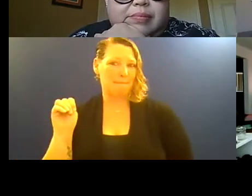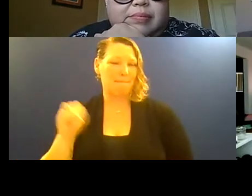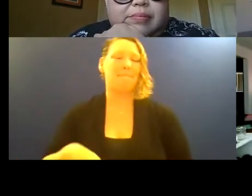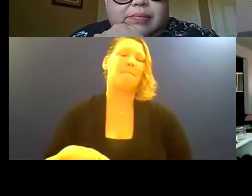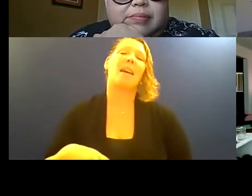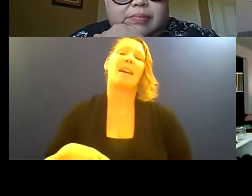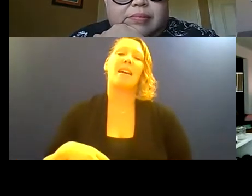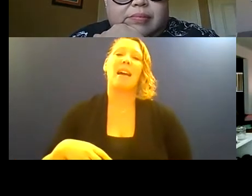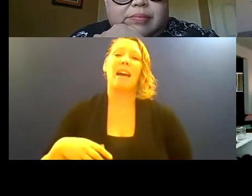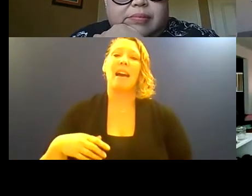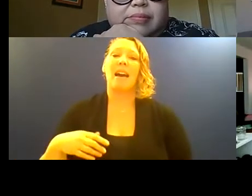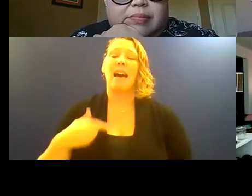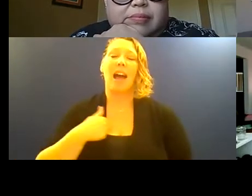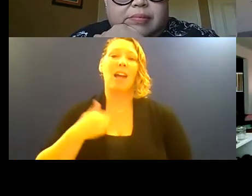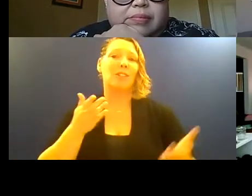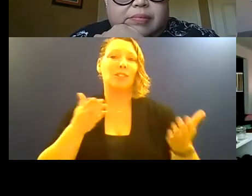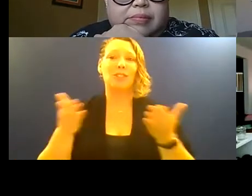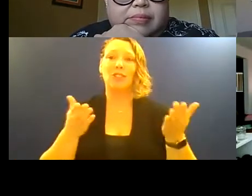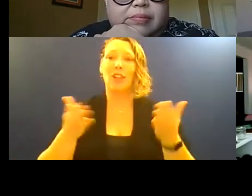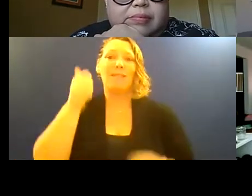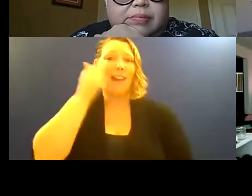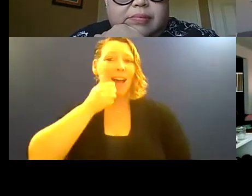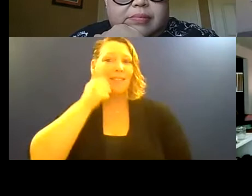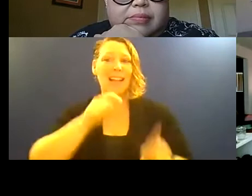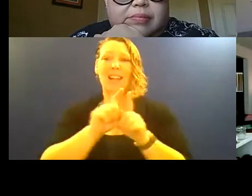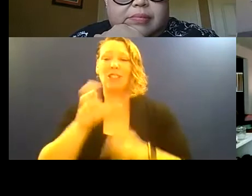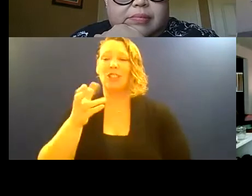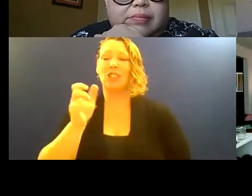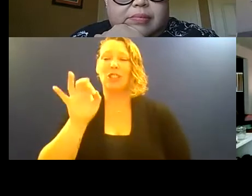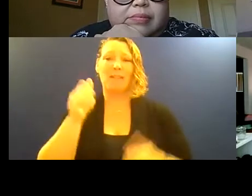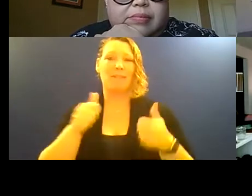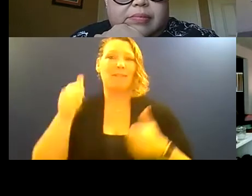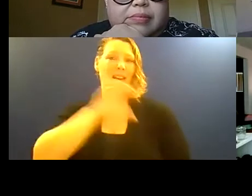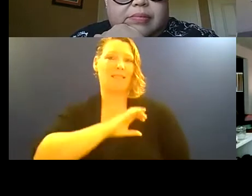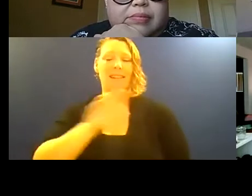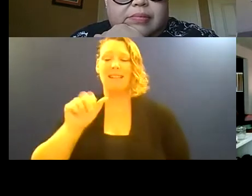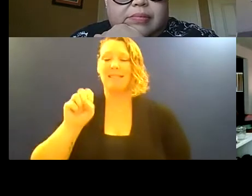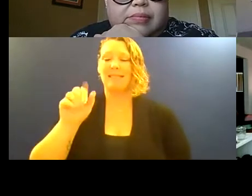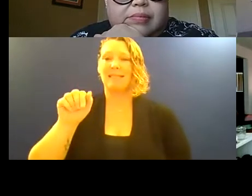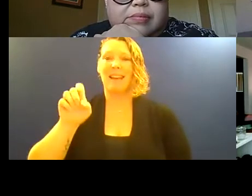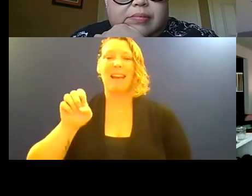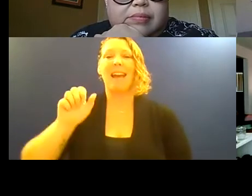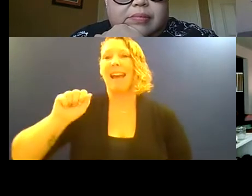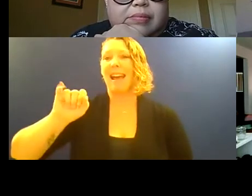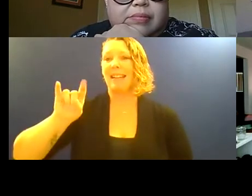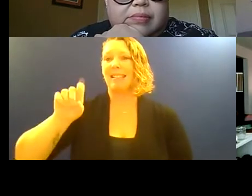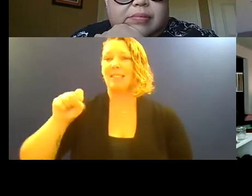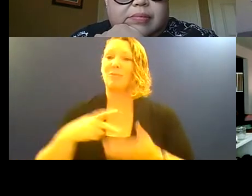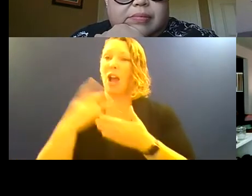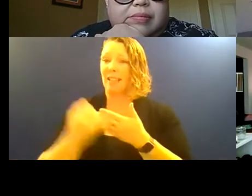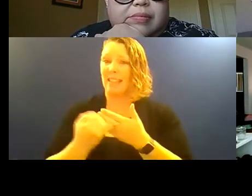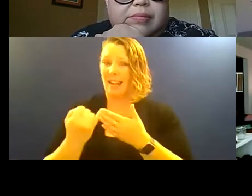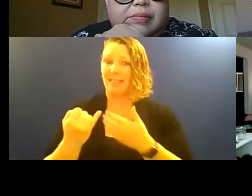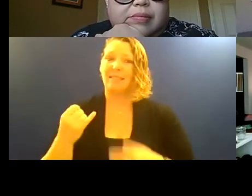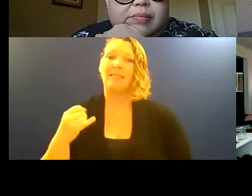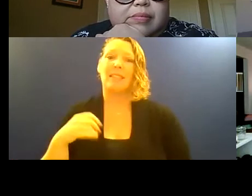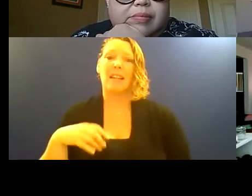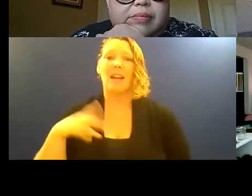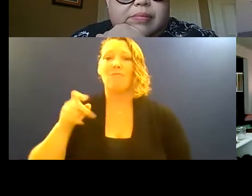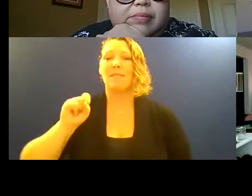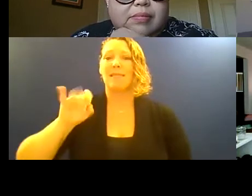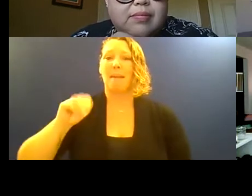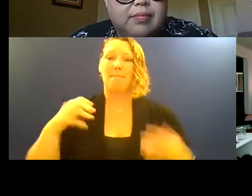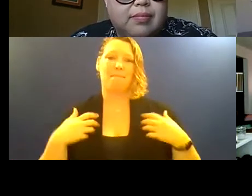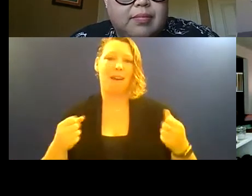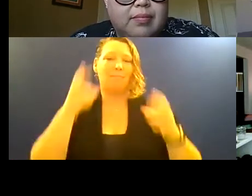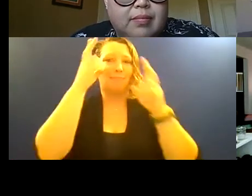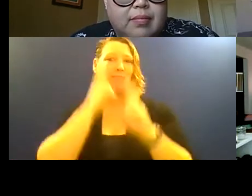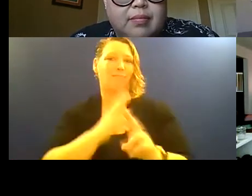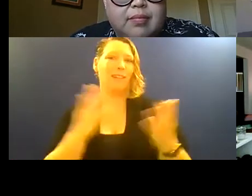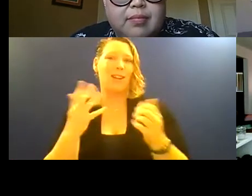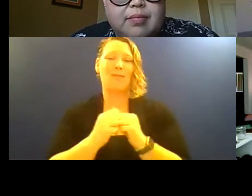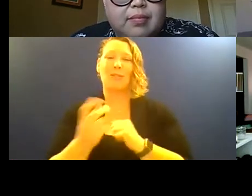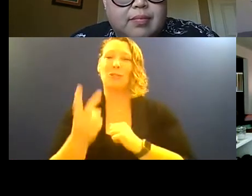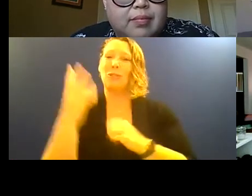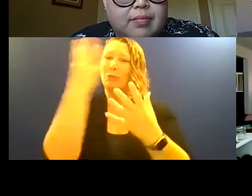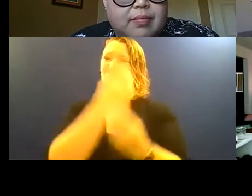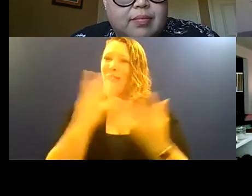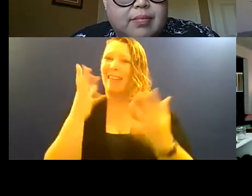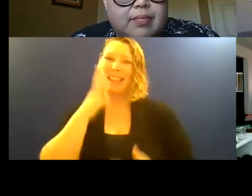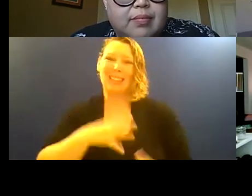And I serve every day as the chief executive officer of Cascade AIDS Project and Prism Health and honored to be here with these two beautiful ladies today.